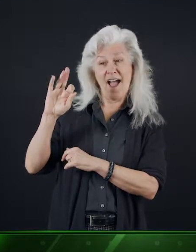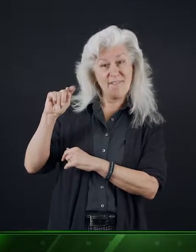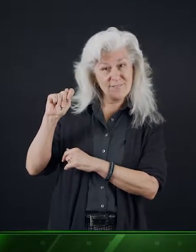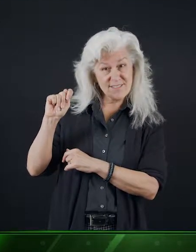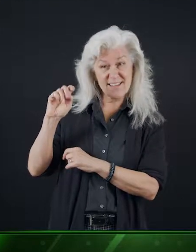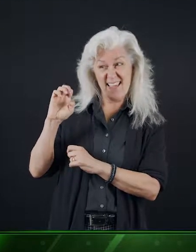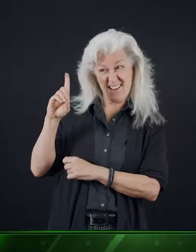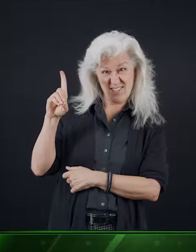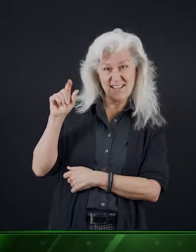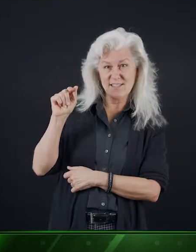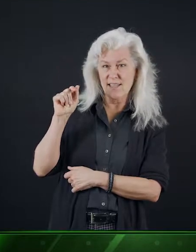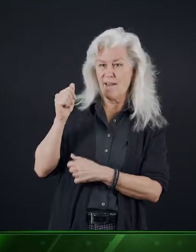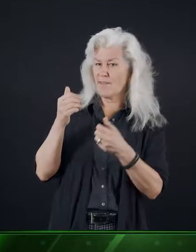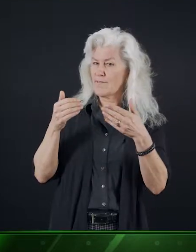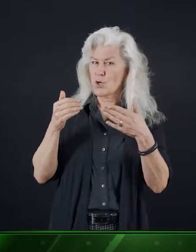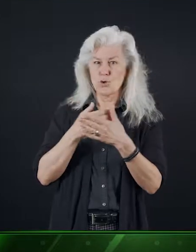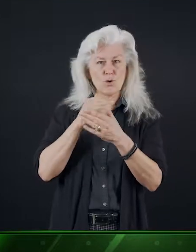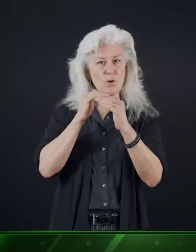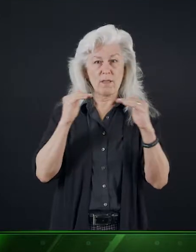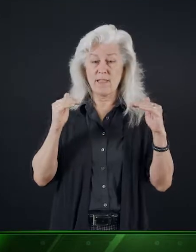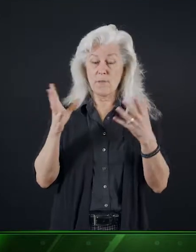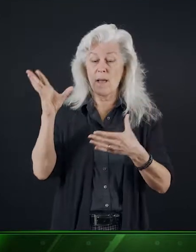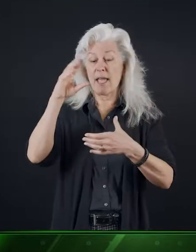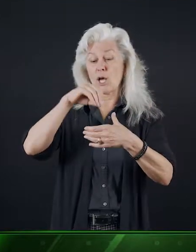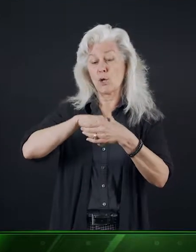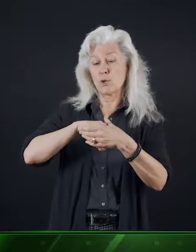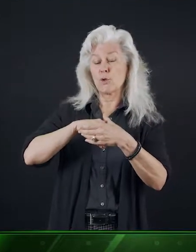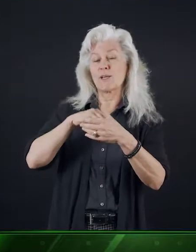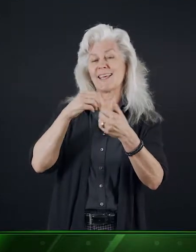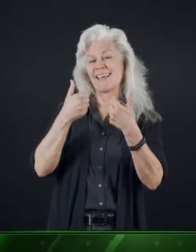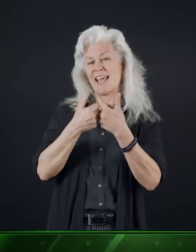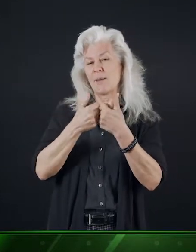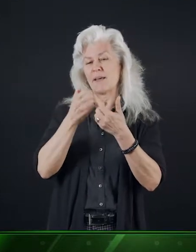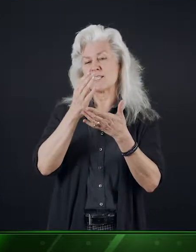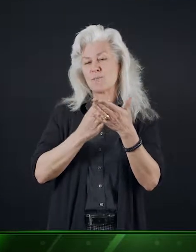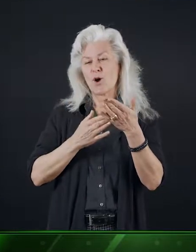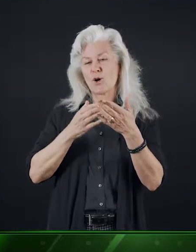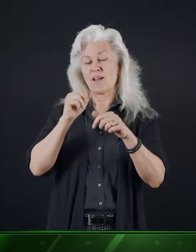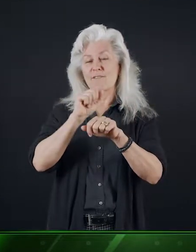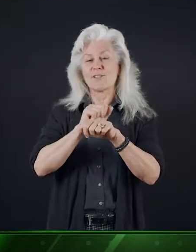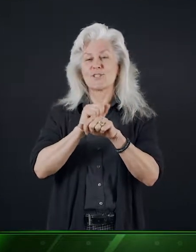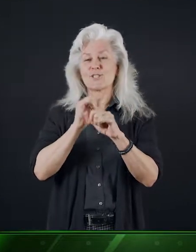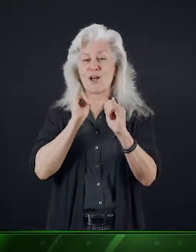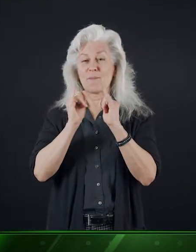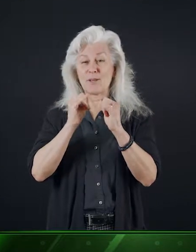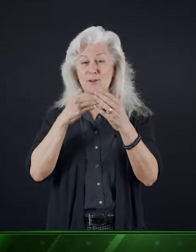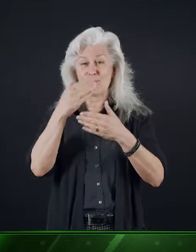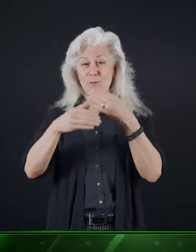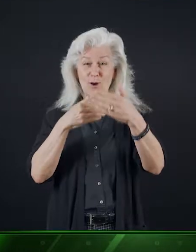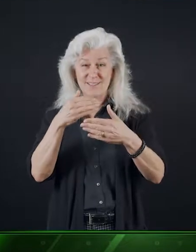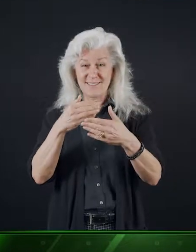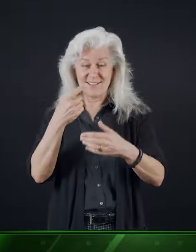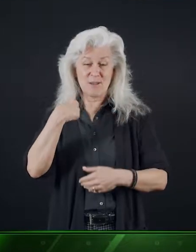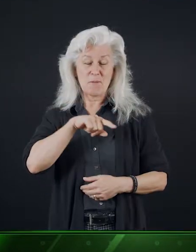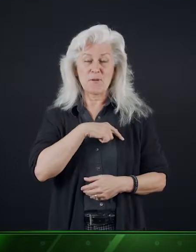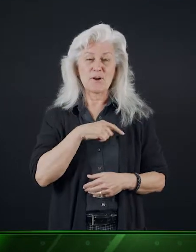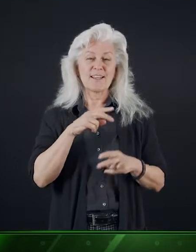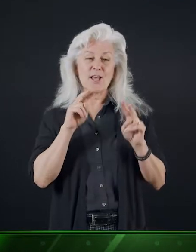Let's go ahead and check out how gaming is forging new paths to increase the number of people with disabilities in the workplace.